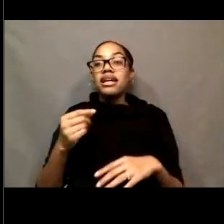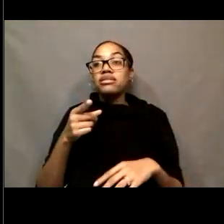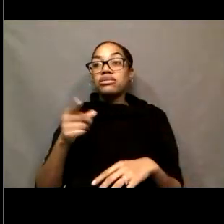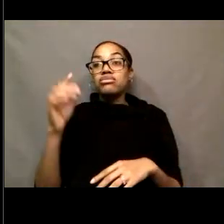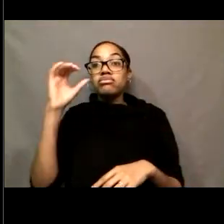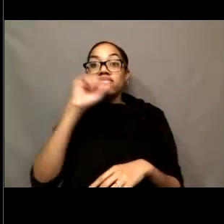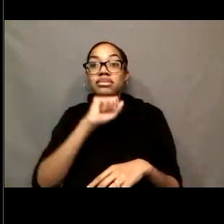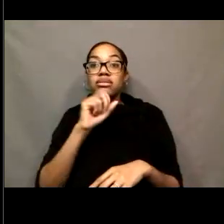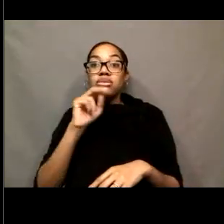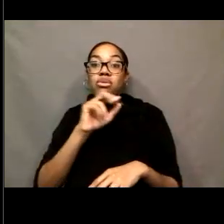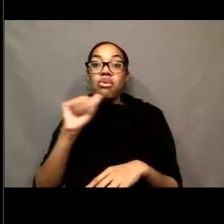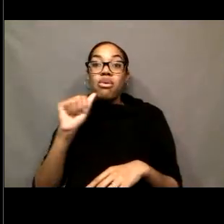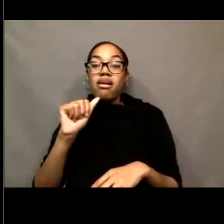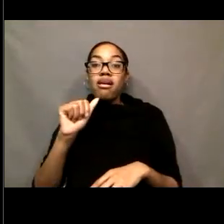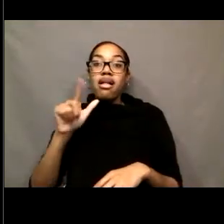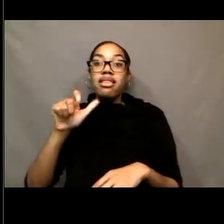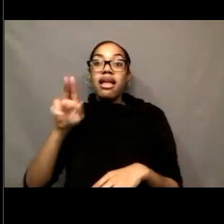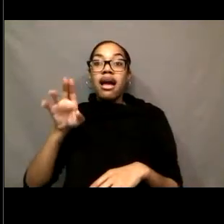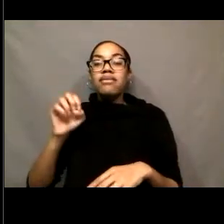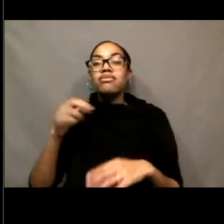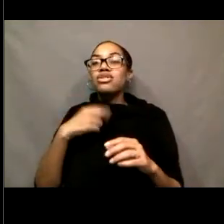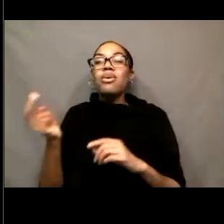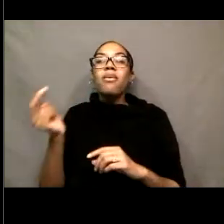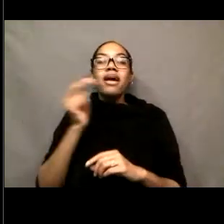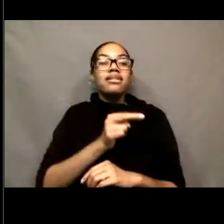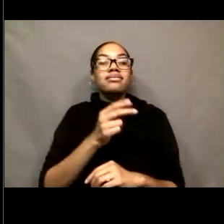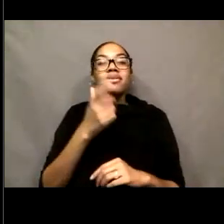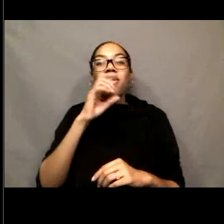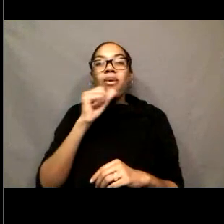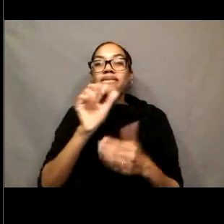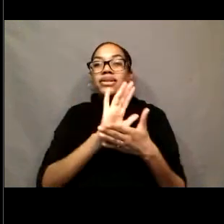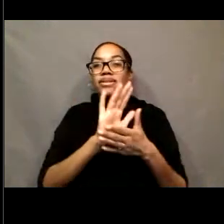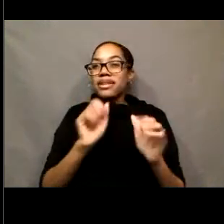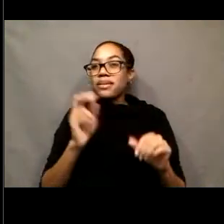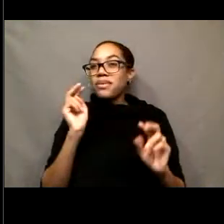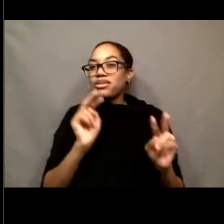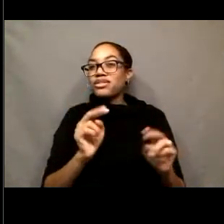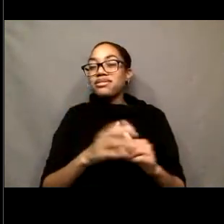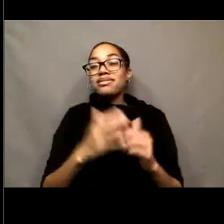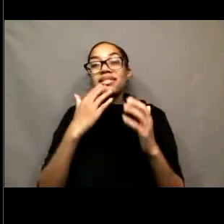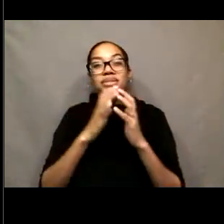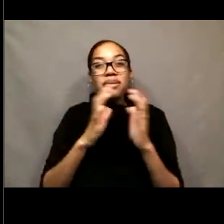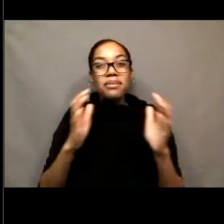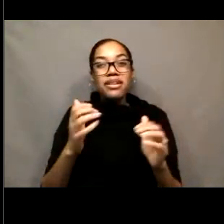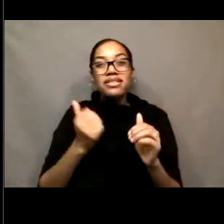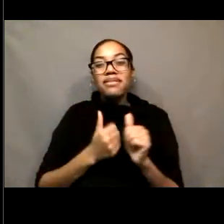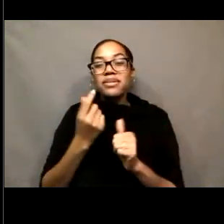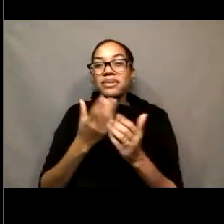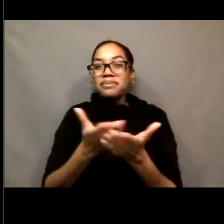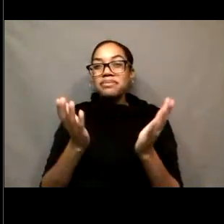you can always watch one of our recordings. But thanks so much for being with us today Dave and Crystal and Trisha, thanks to the viewers,